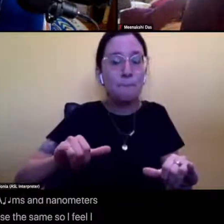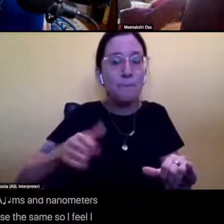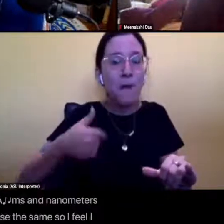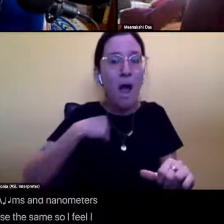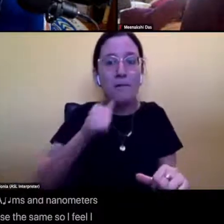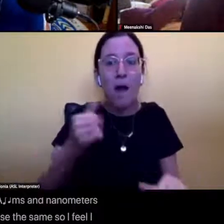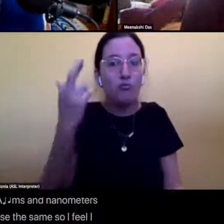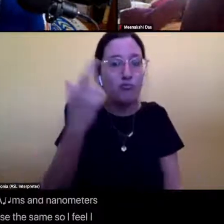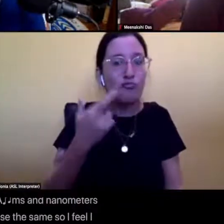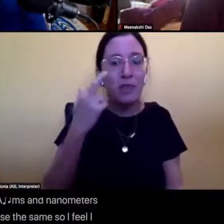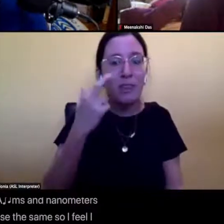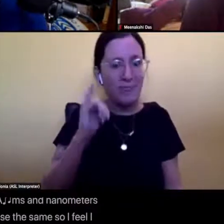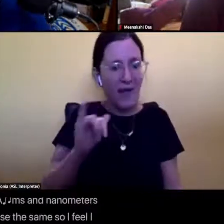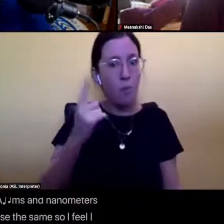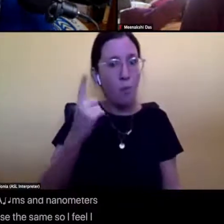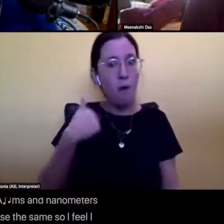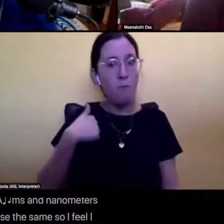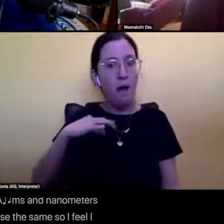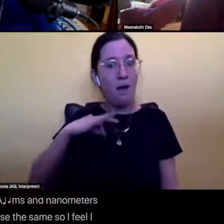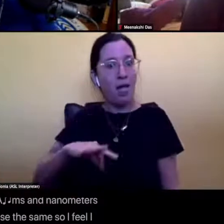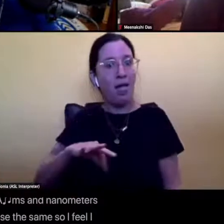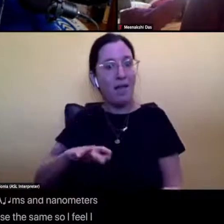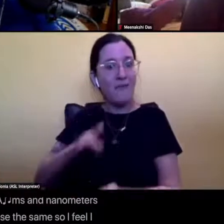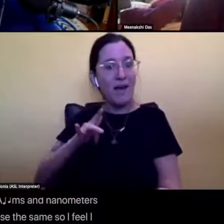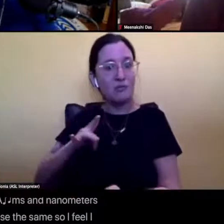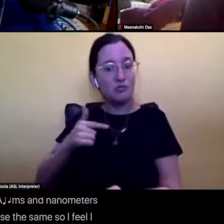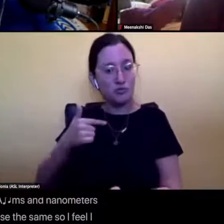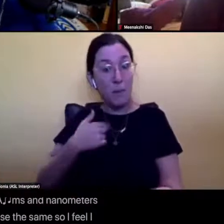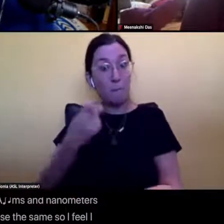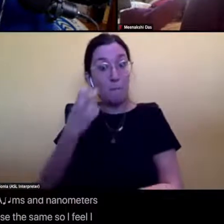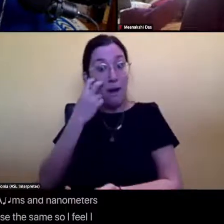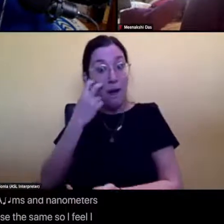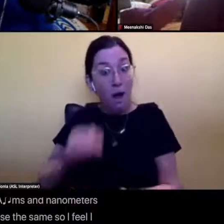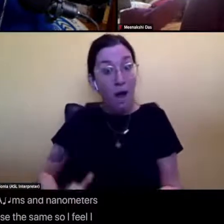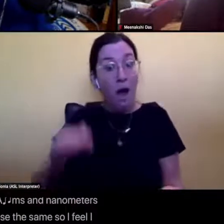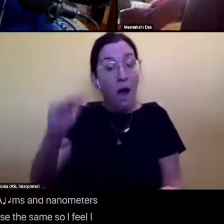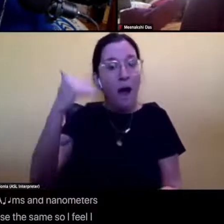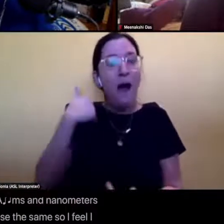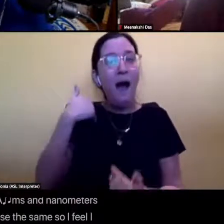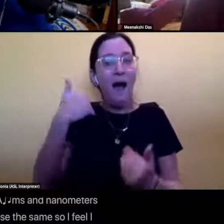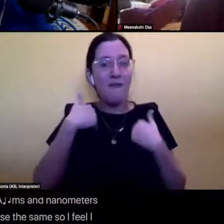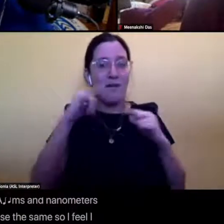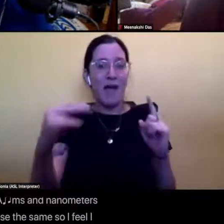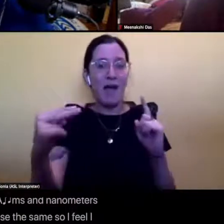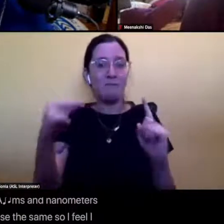blind researcher in organic chemistry. And so I viewed things differently and I was not subject